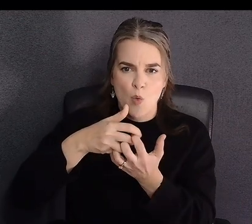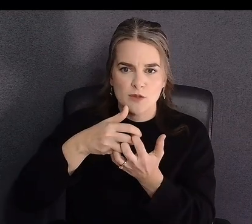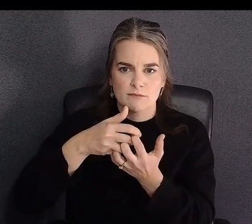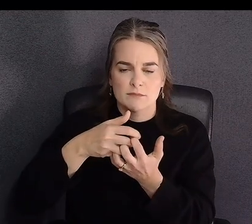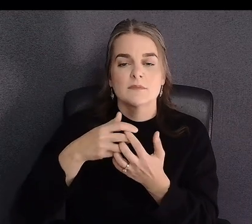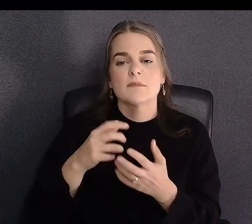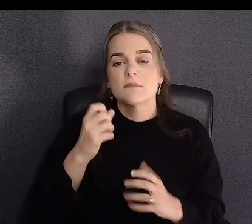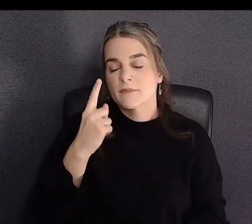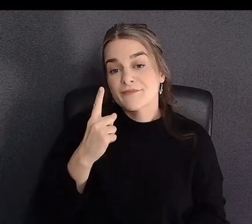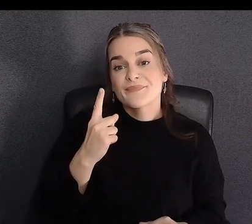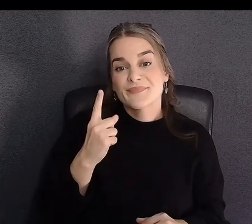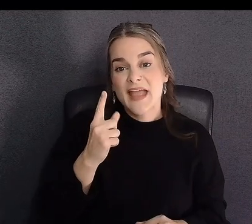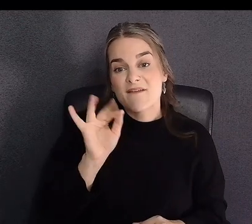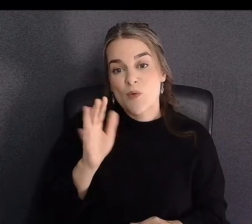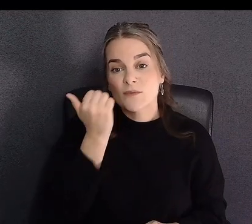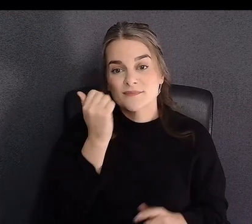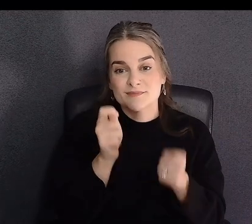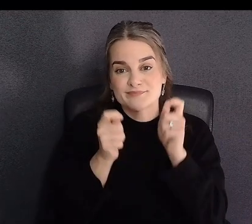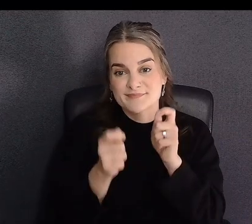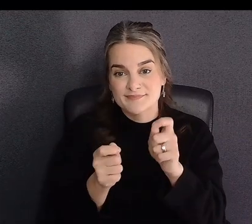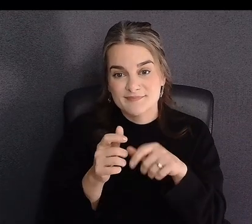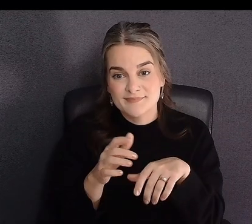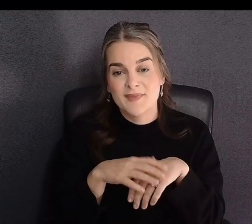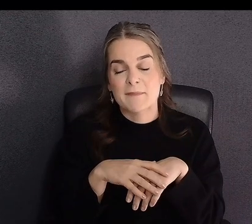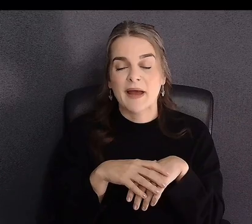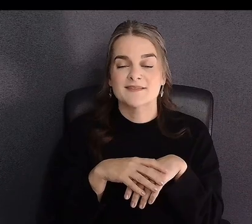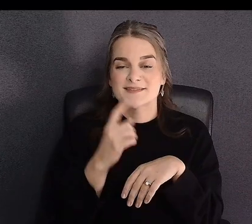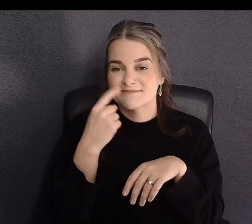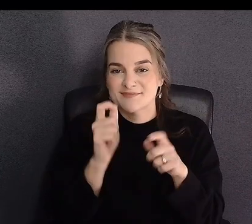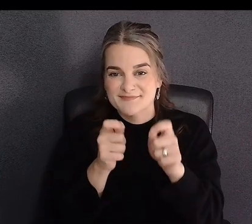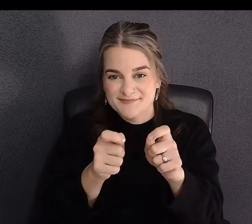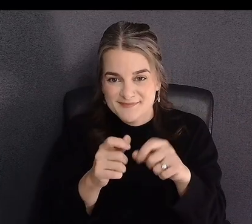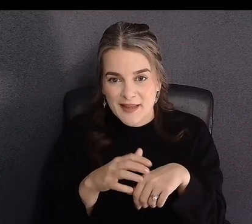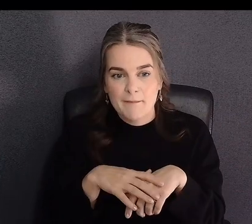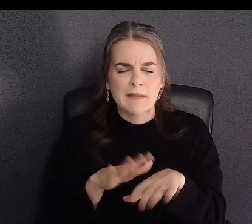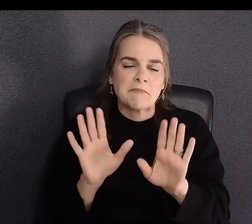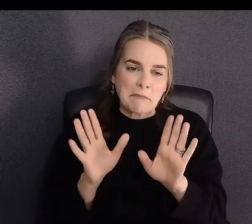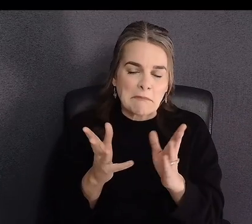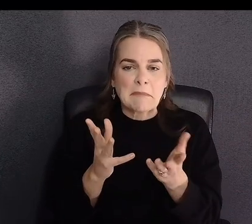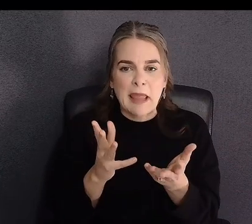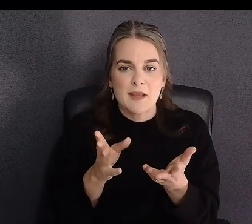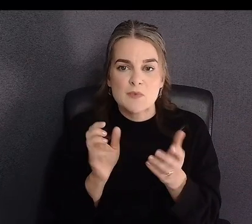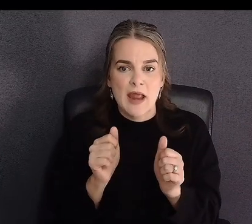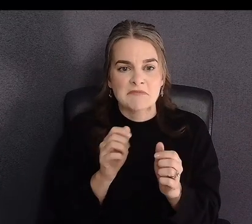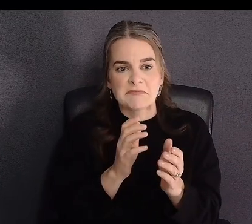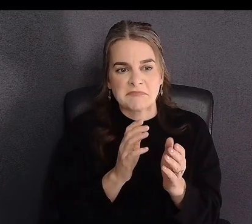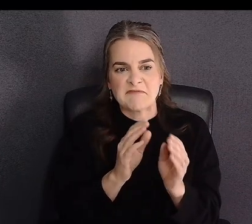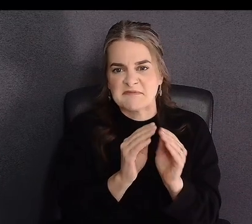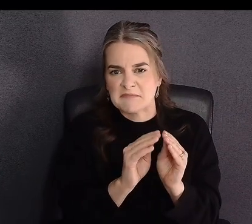it should stay fit to your mouth. But the middle picture is a 3D printing box where it charges.